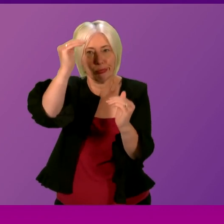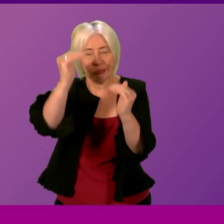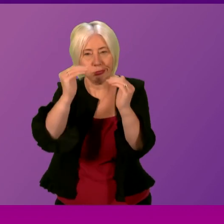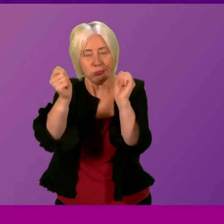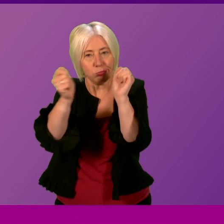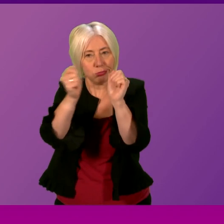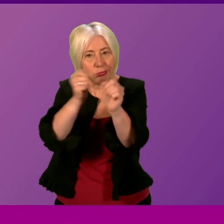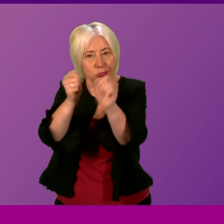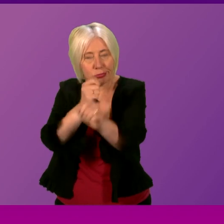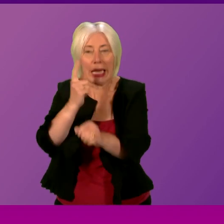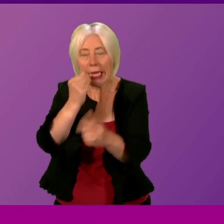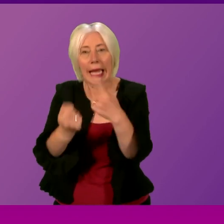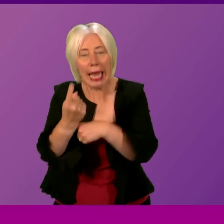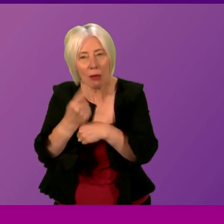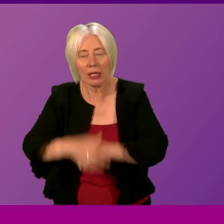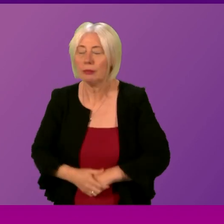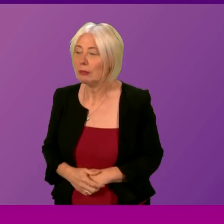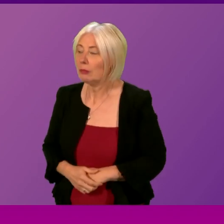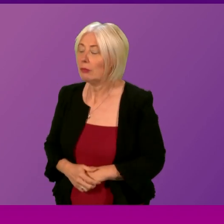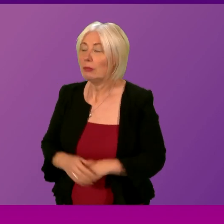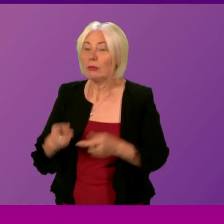I am aware that the Cabinet Secretary for Net Zero and Just Transition will answer